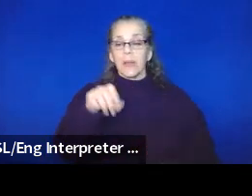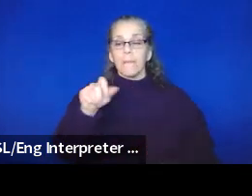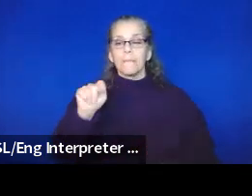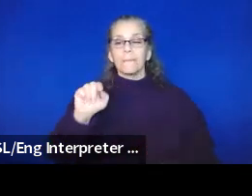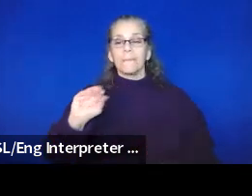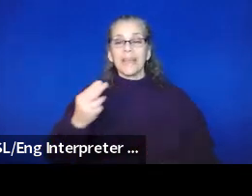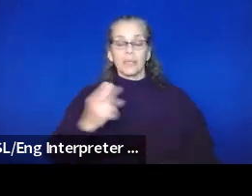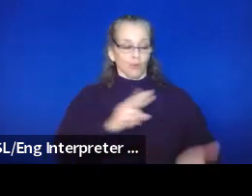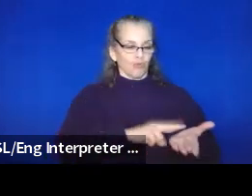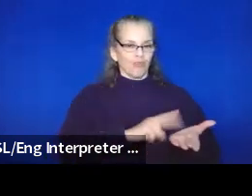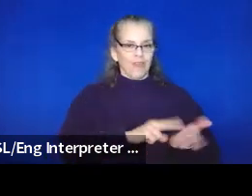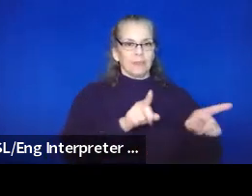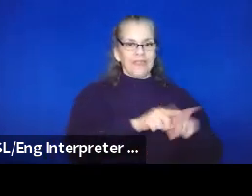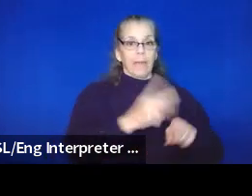And just listen to them right now.